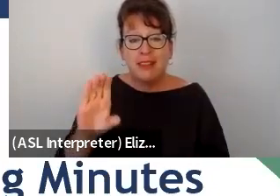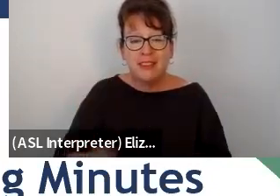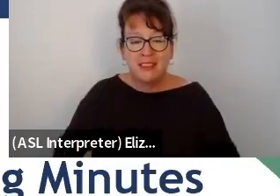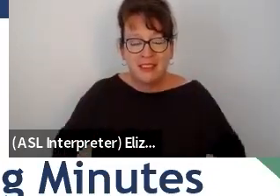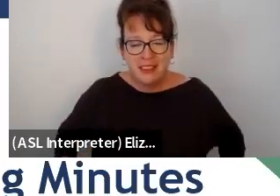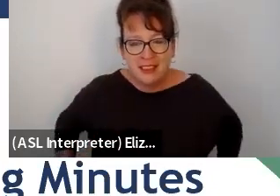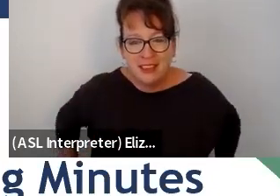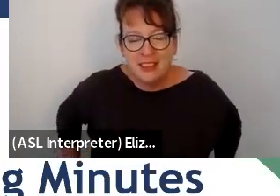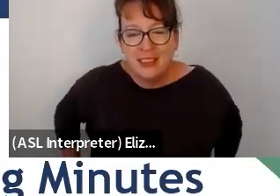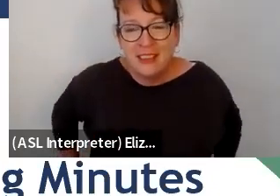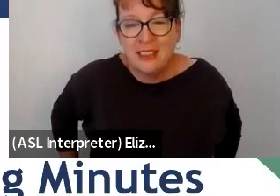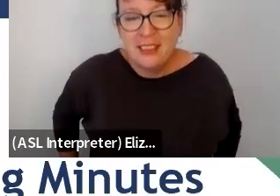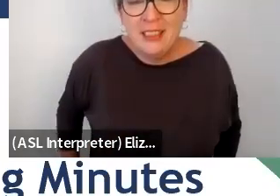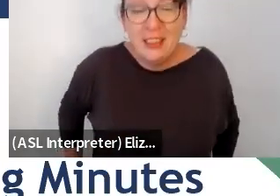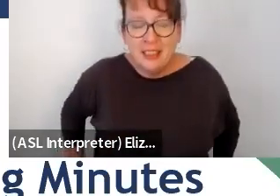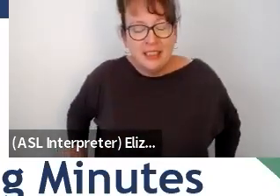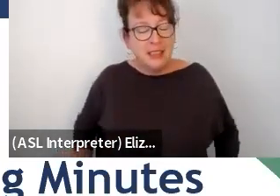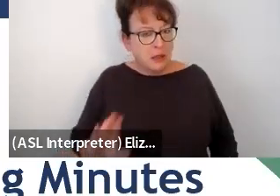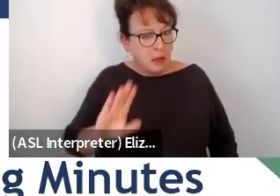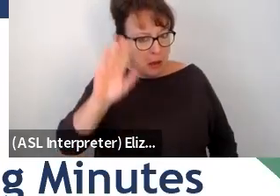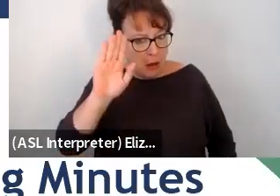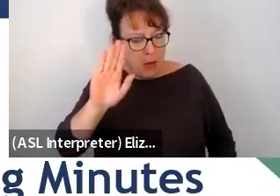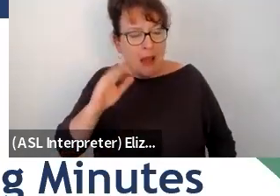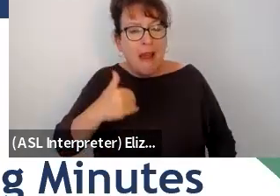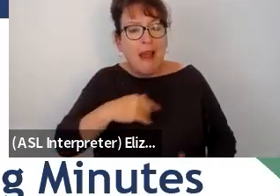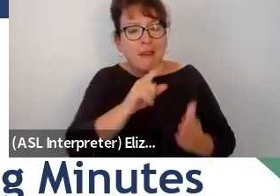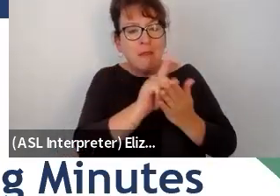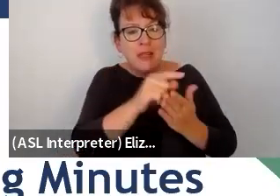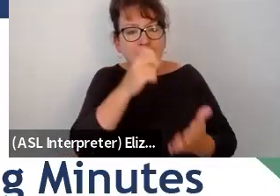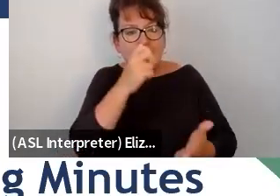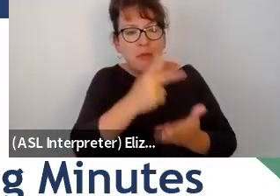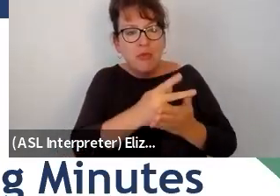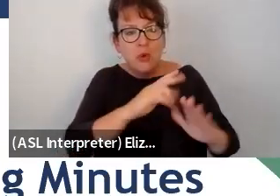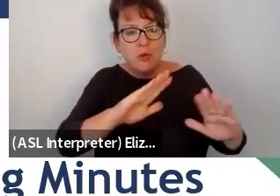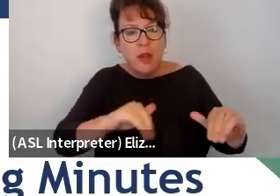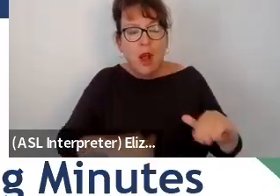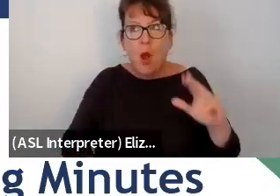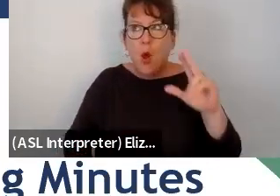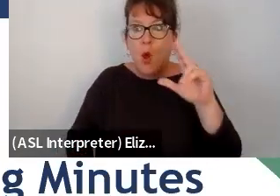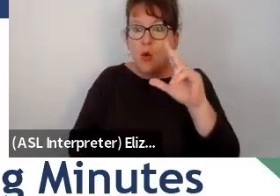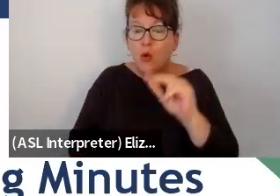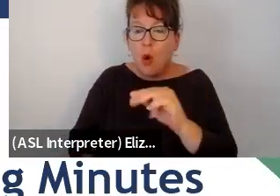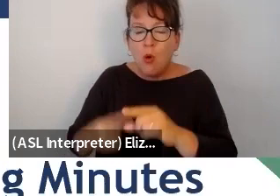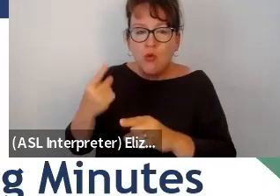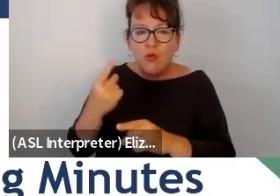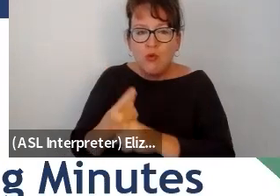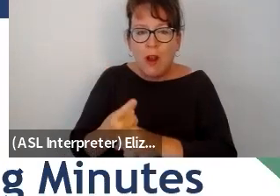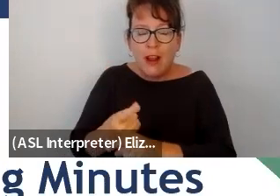implementing this Clean Ports Program, and we're excited to have this discussion today. Next slide,